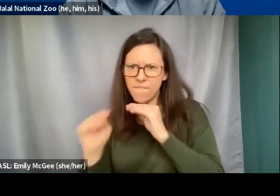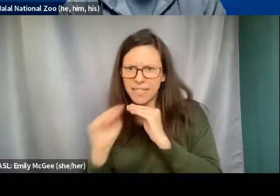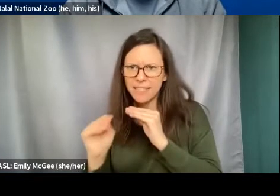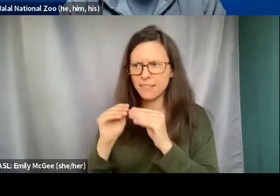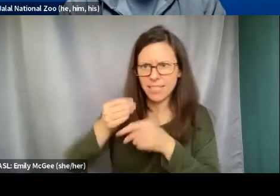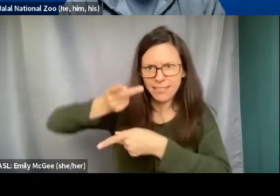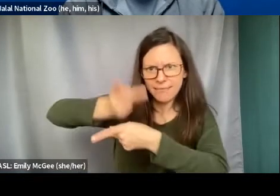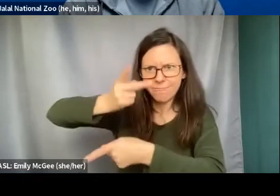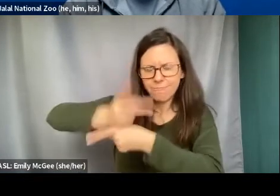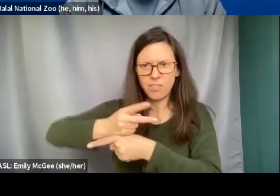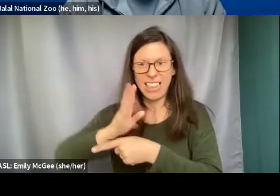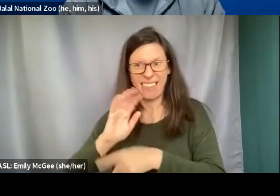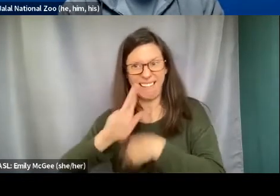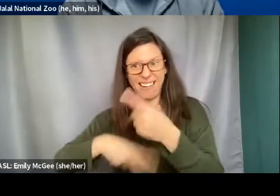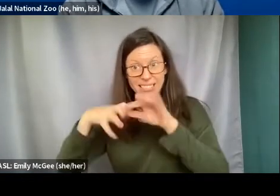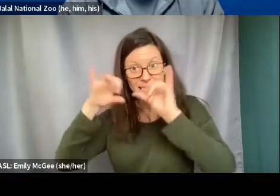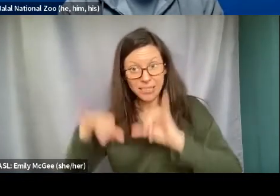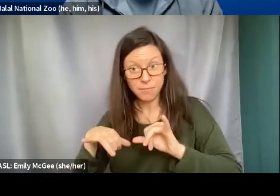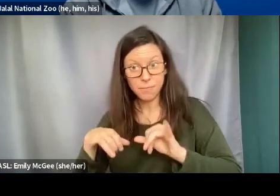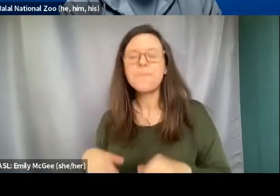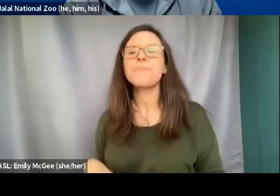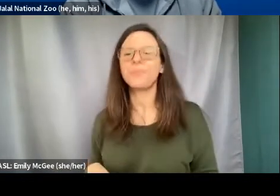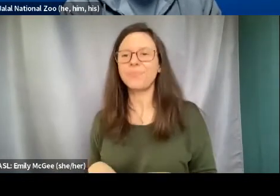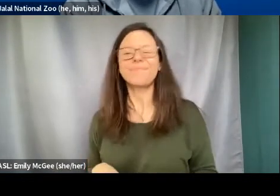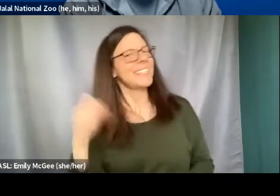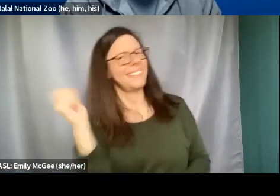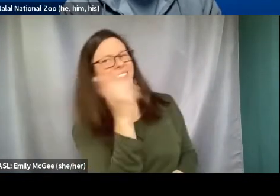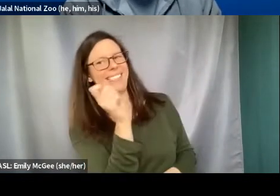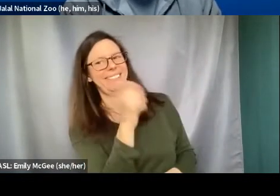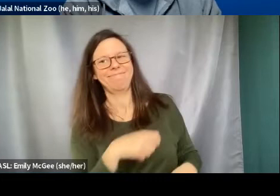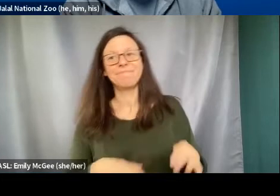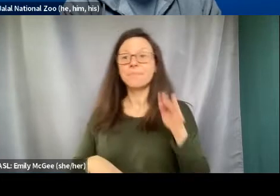really neat, and I just want to sort of reiterate as we've been talking about this that we have